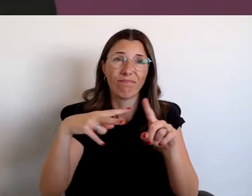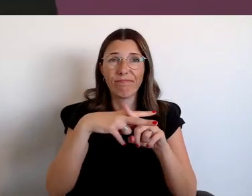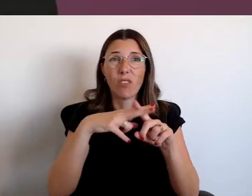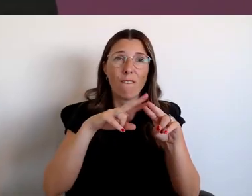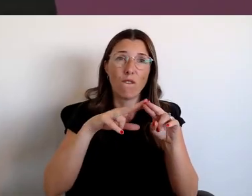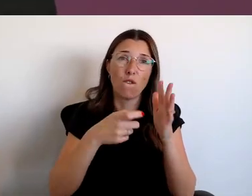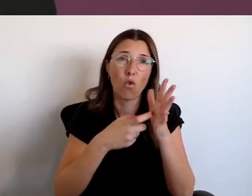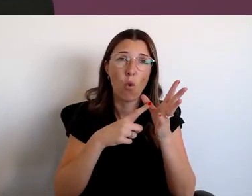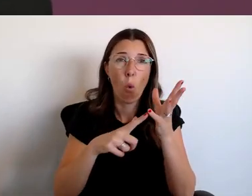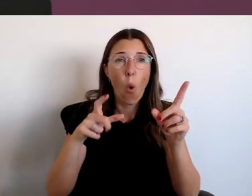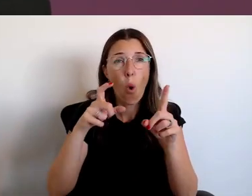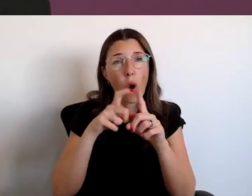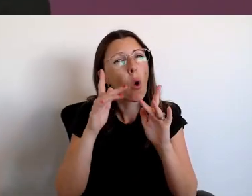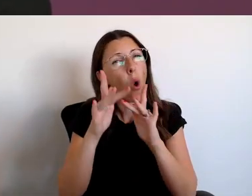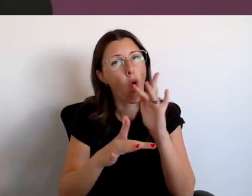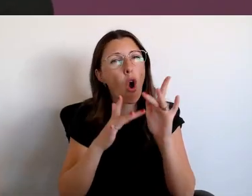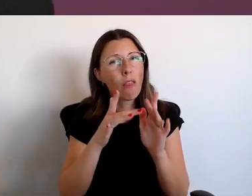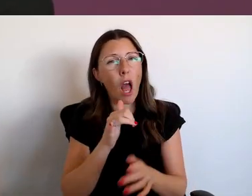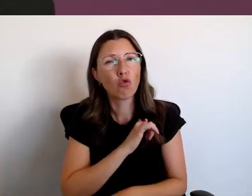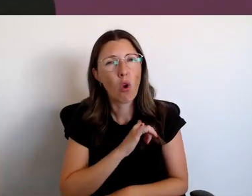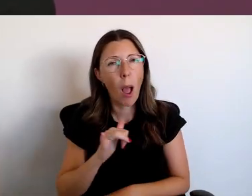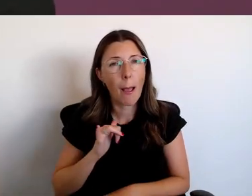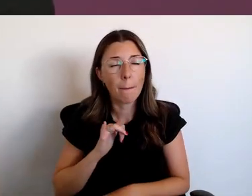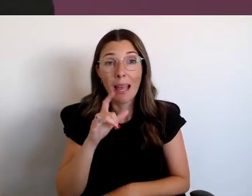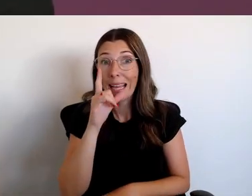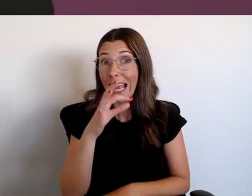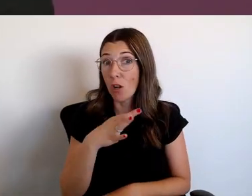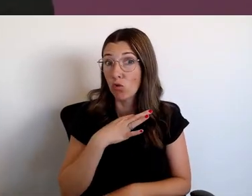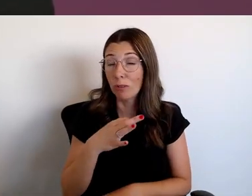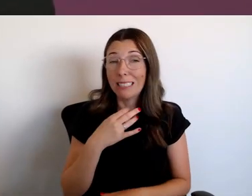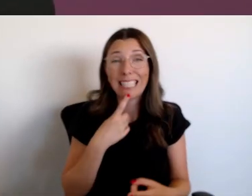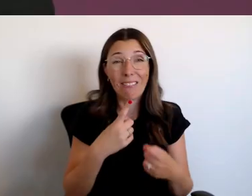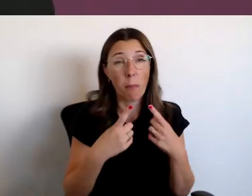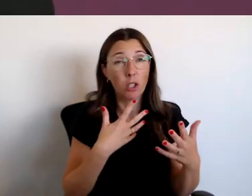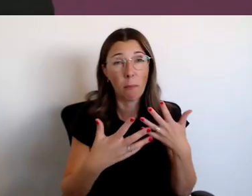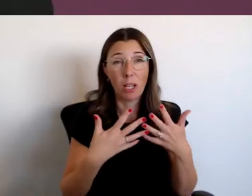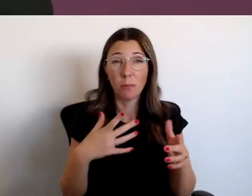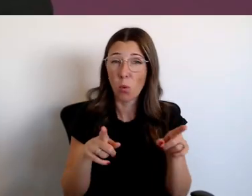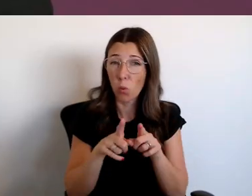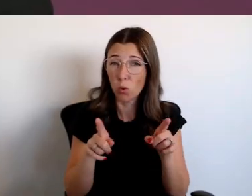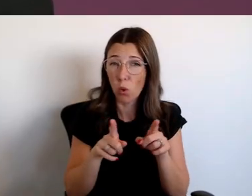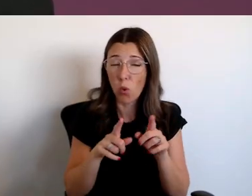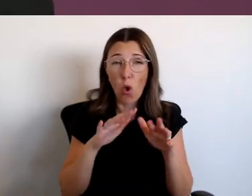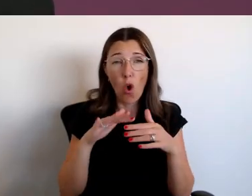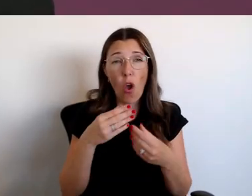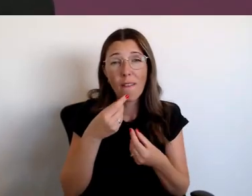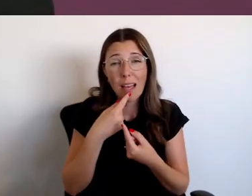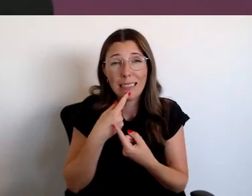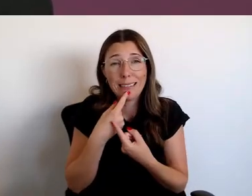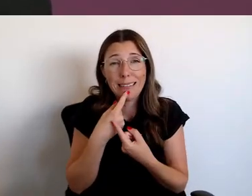And AI can create risks for information management too, particularly in relation to disclosure of sensitive